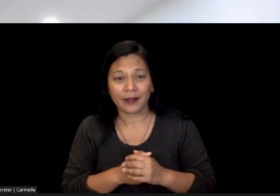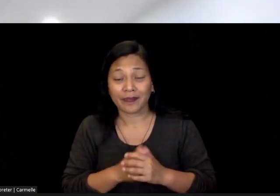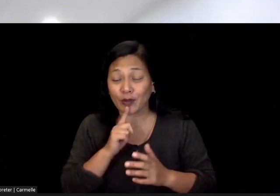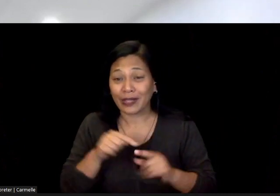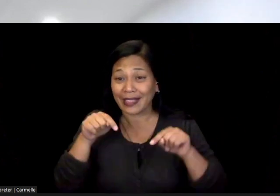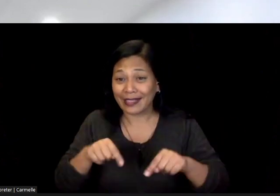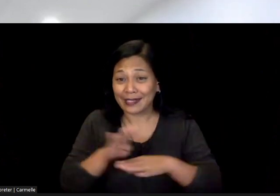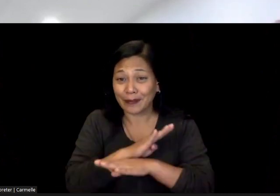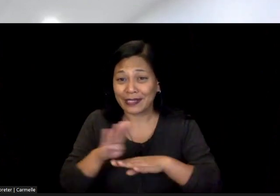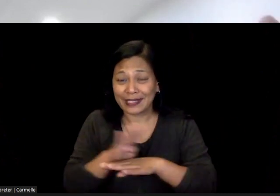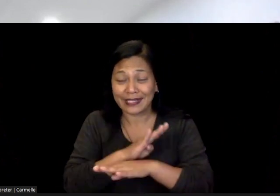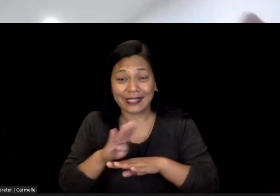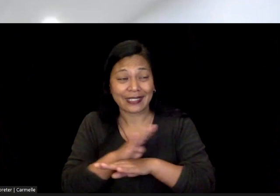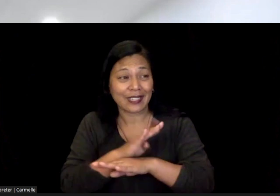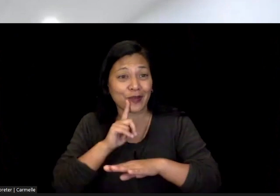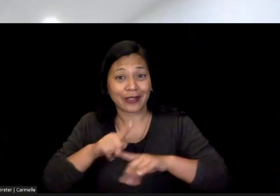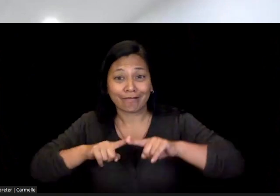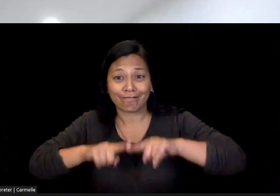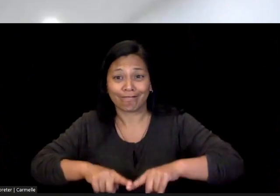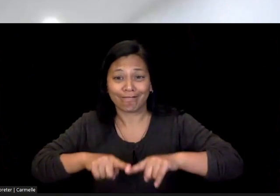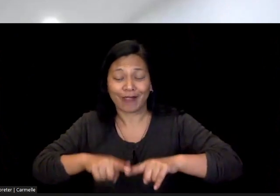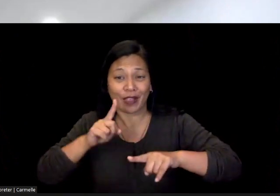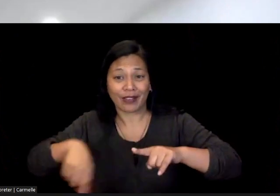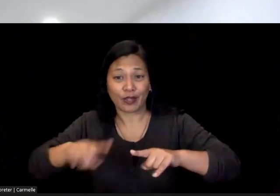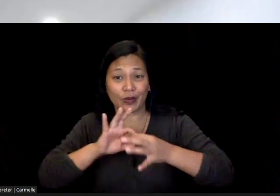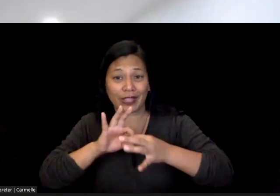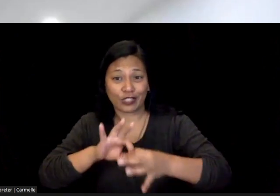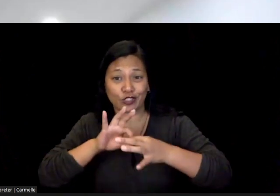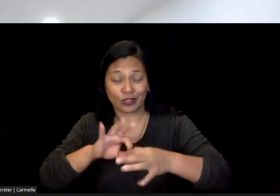It's a business that's kind of framed on relationships and networking.